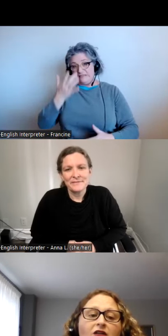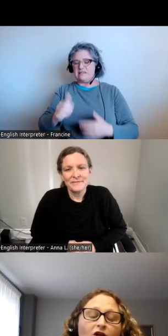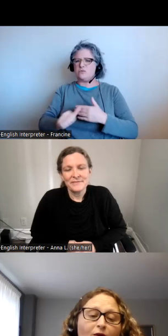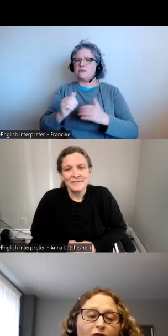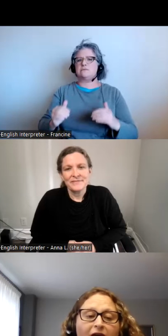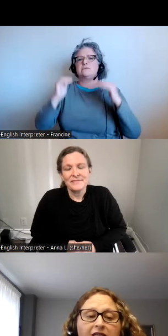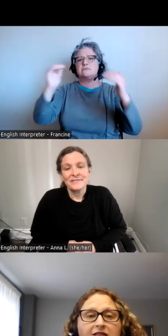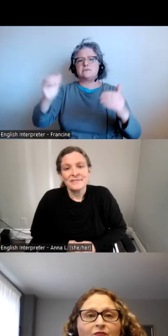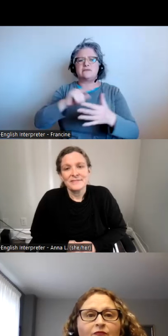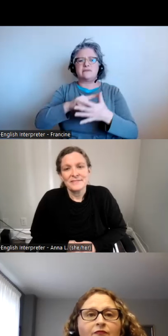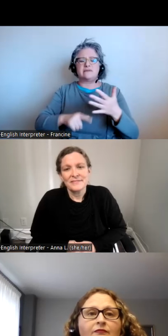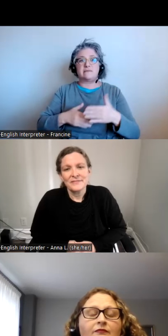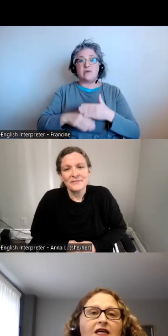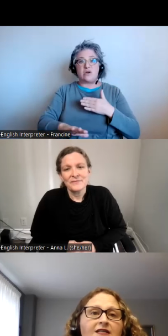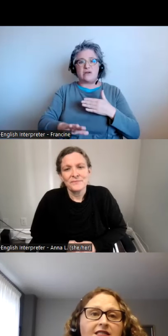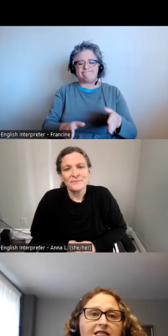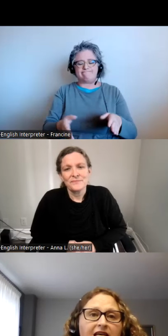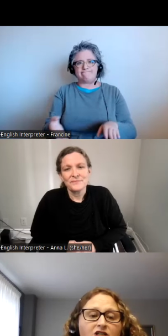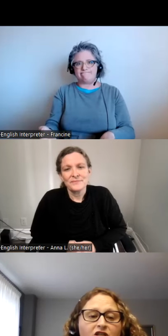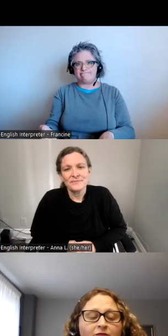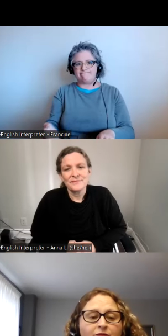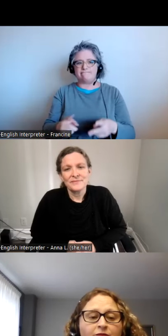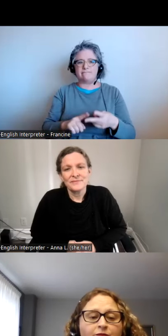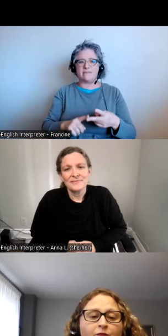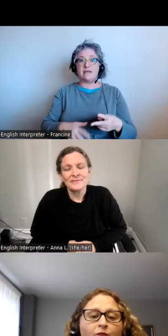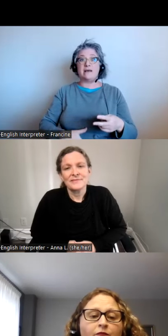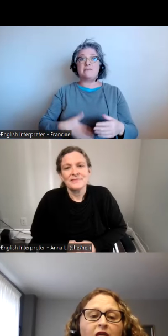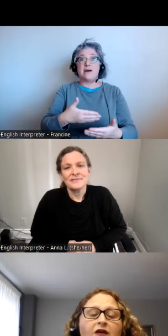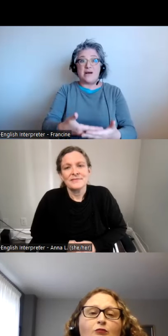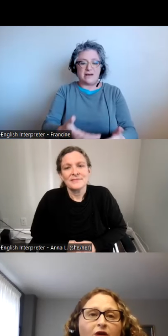. Getting a Covid infection during pregnancy increases the risk